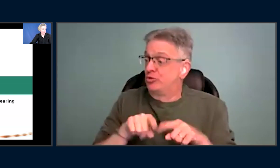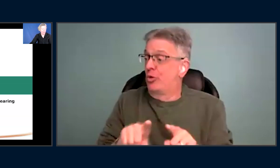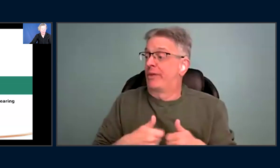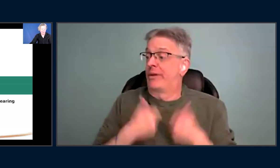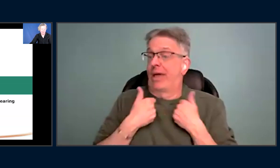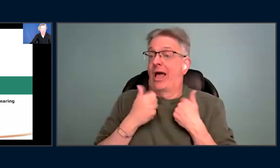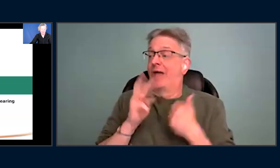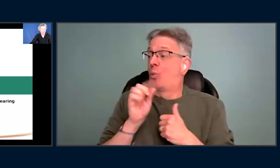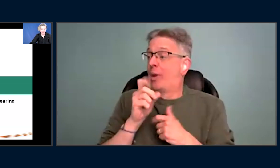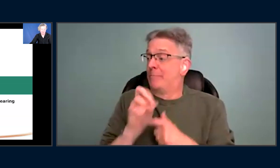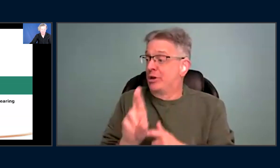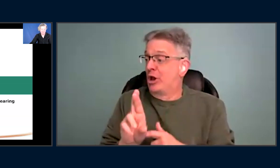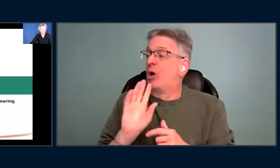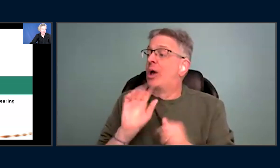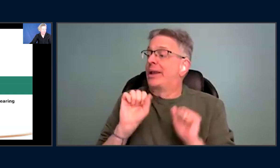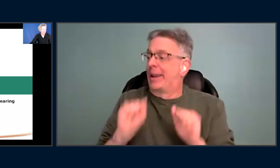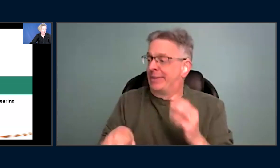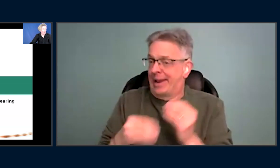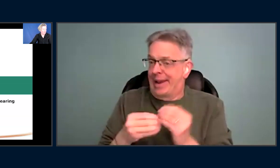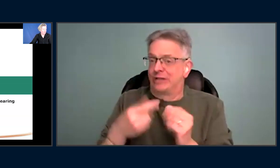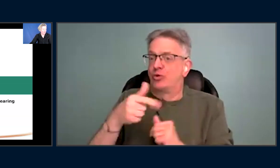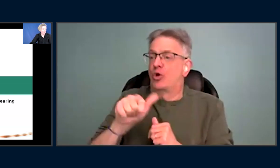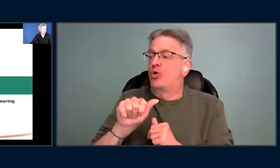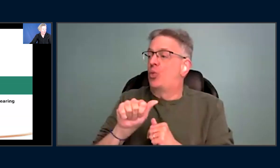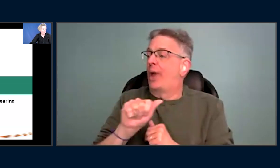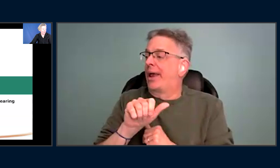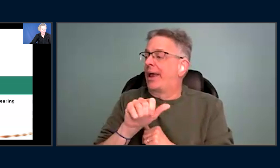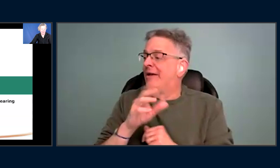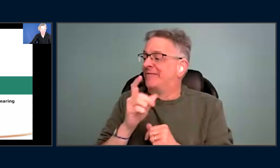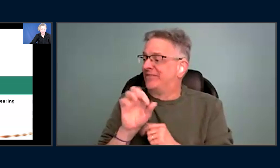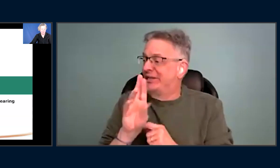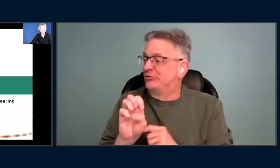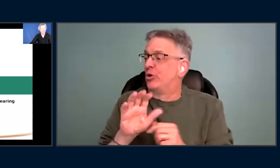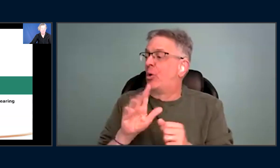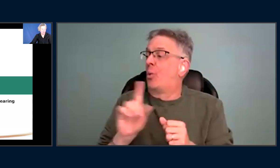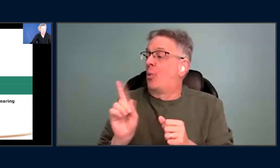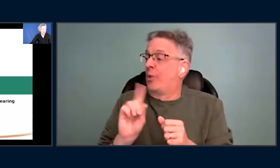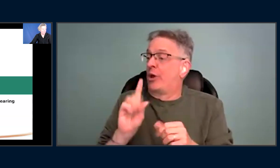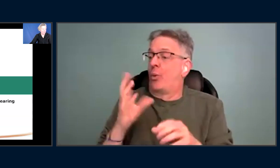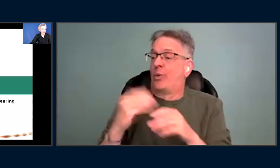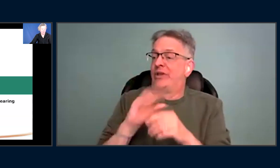that you may have during this live webinar today, they can be added to the Q&A feature